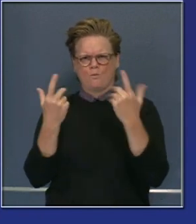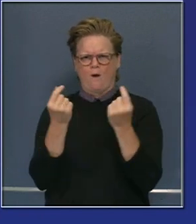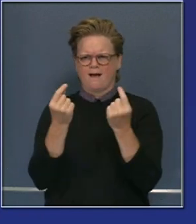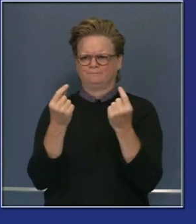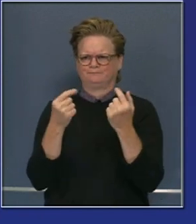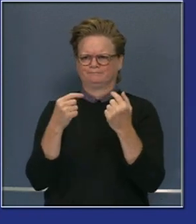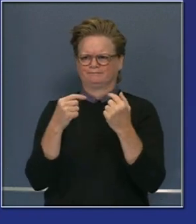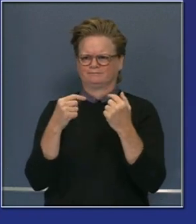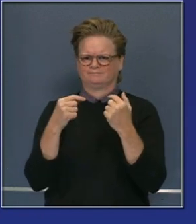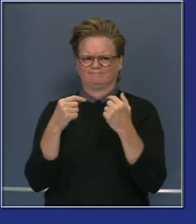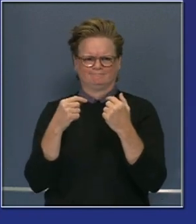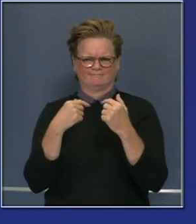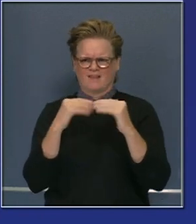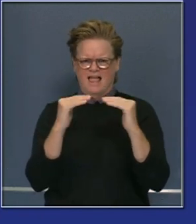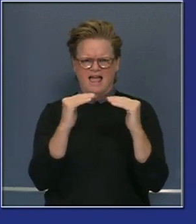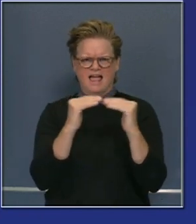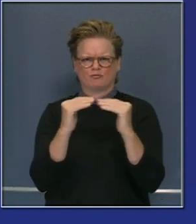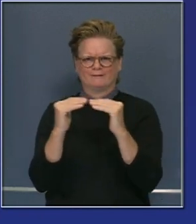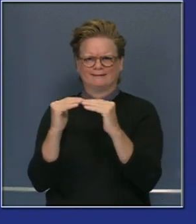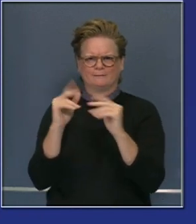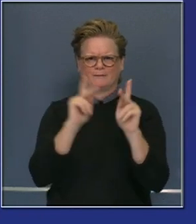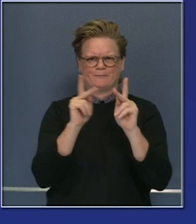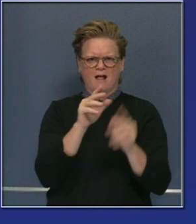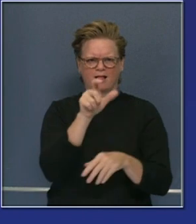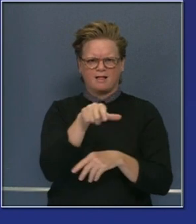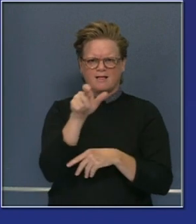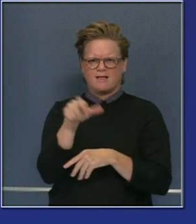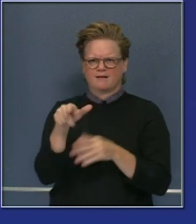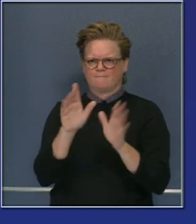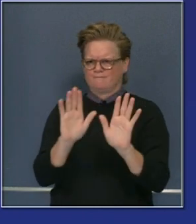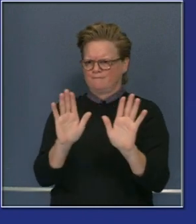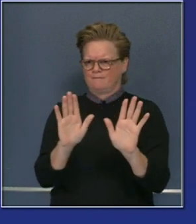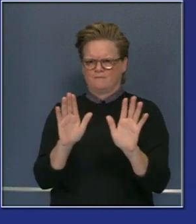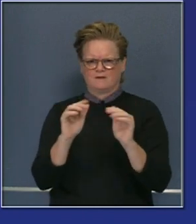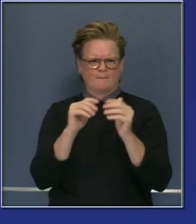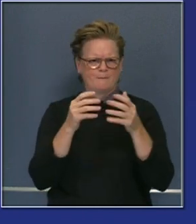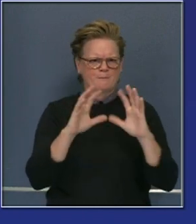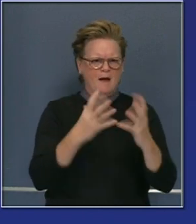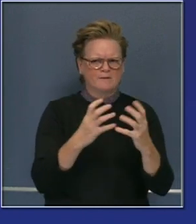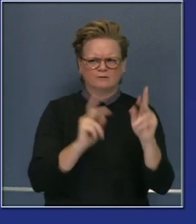EXPLORING IN THAT SPACE THAT IS FOUNDATIONAL AND ALWAYS LOOKING AT THE LENS OF EQUITY AS IT